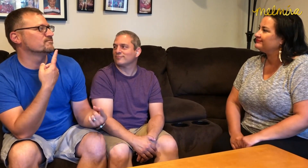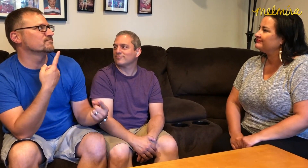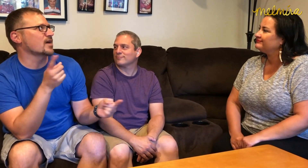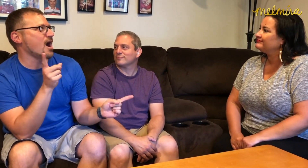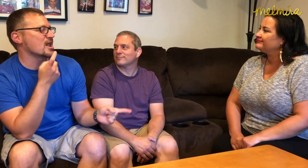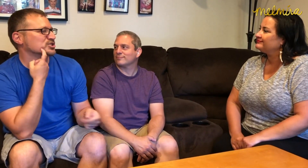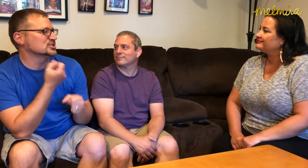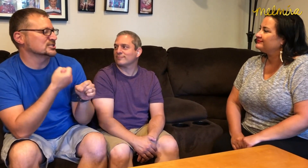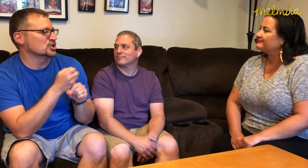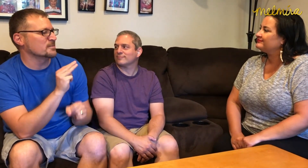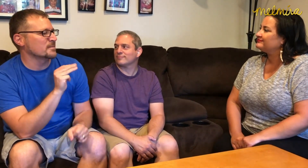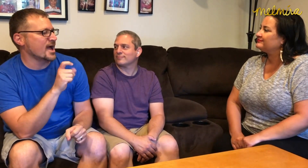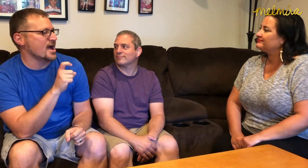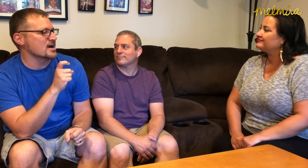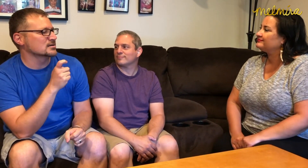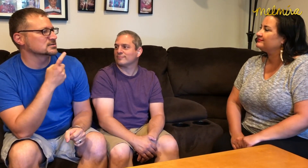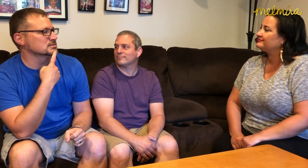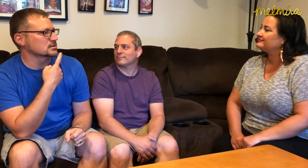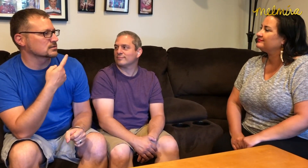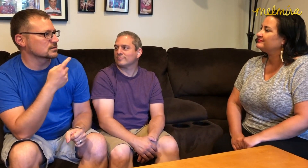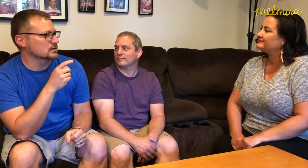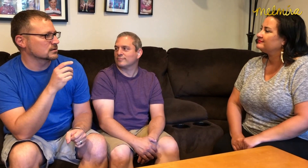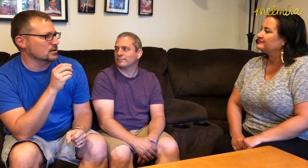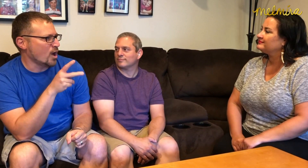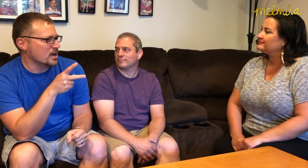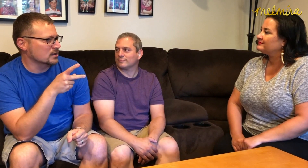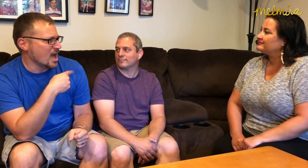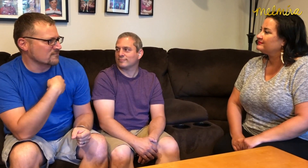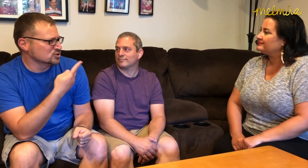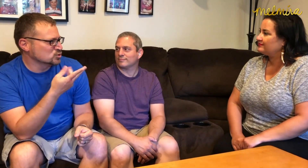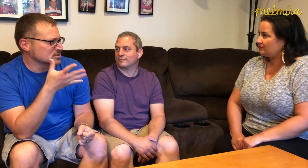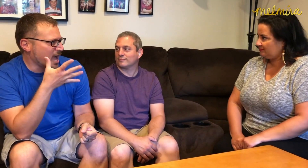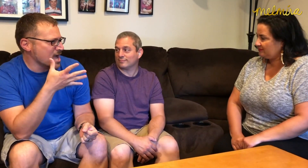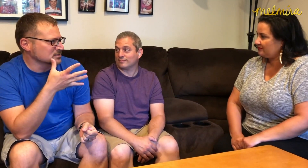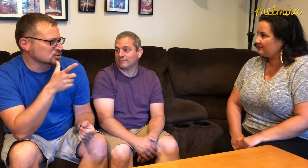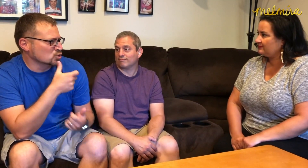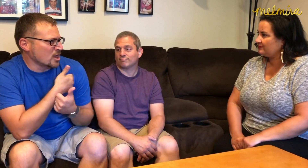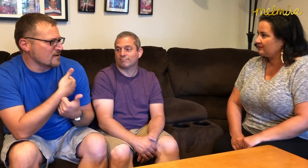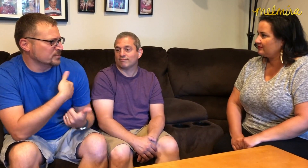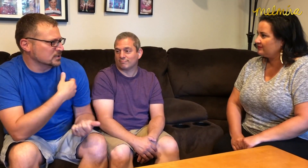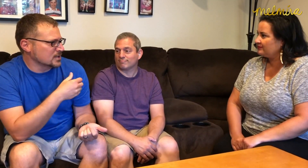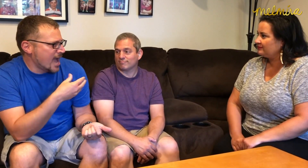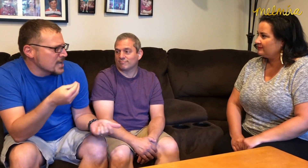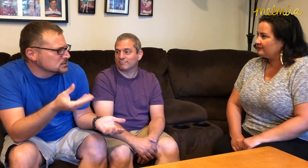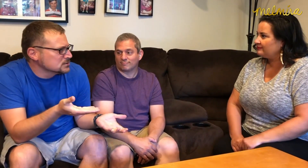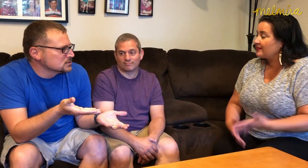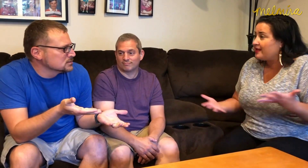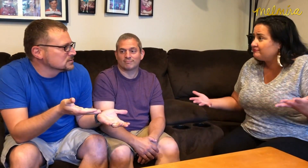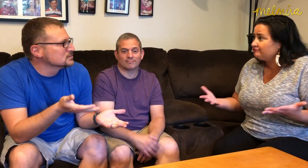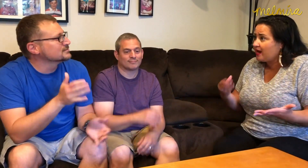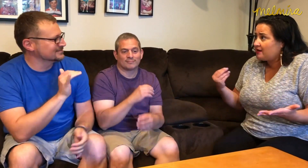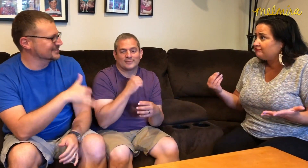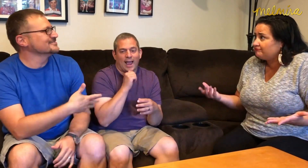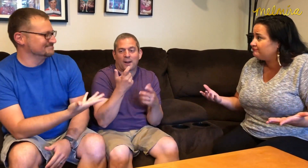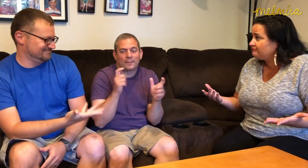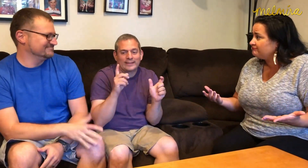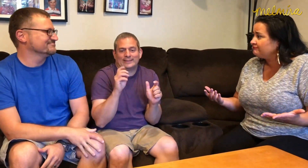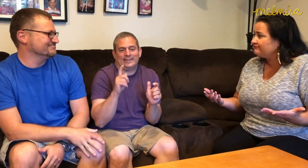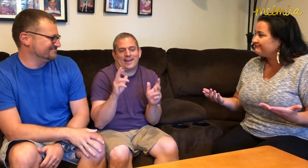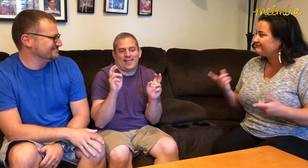Finally, earlier this year, Max said, "Ok, I have two dads who love me, and?" "And?" It's not even a big deal.